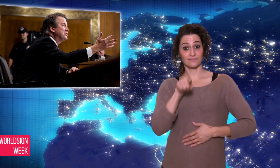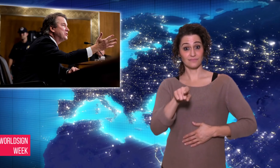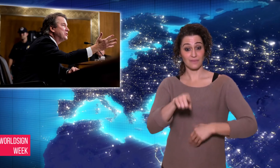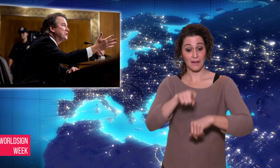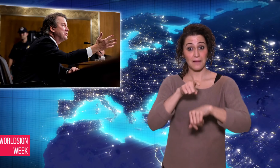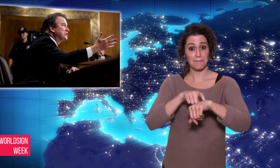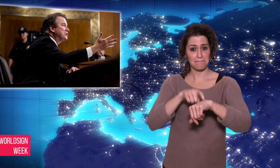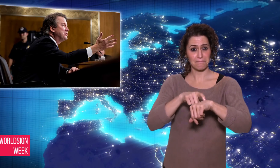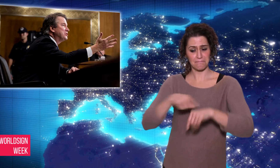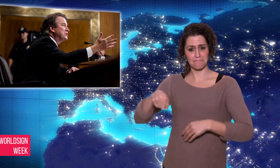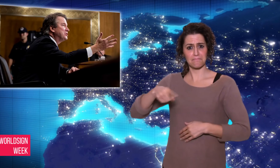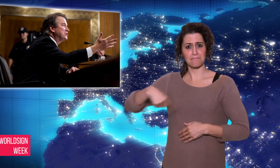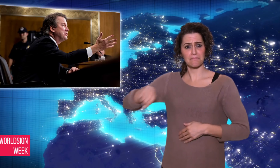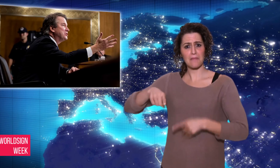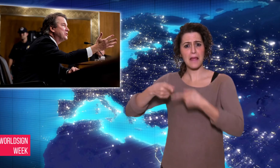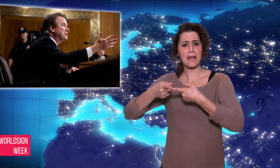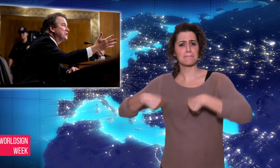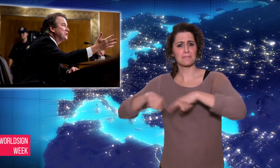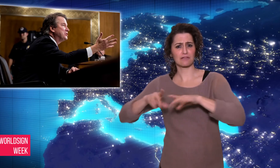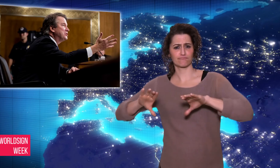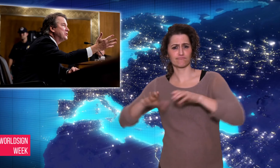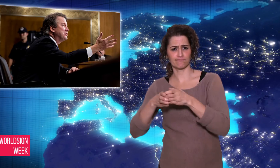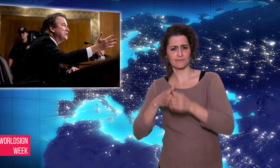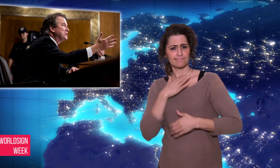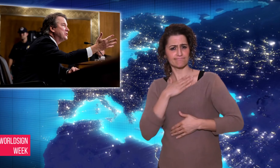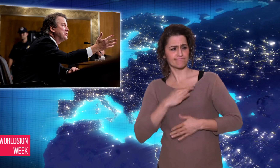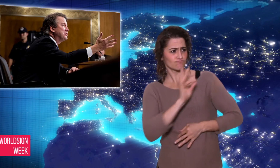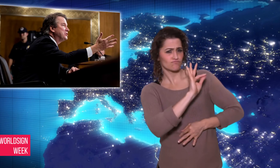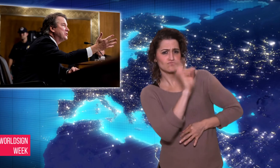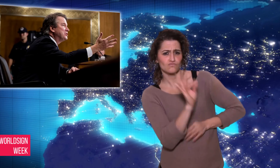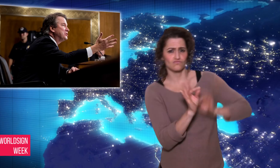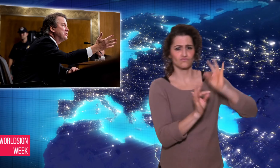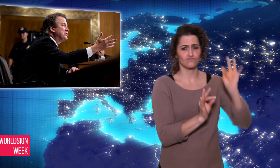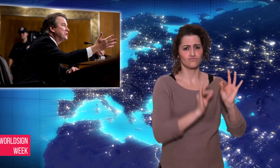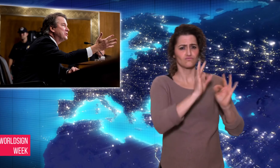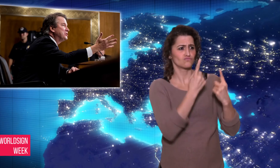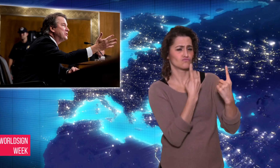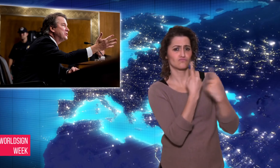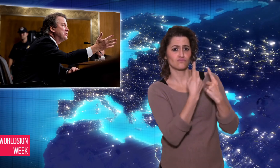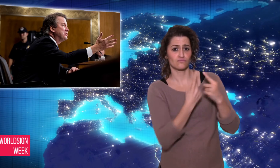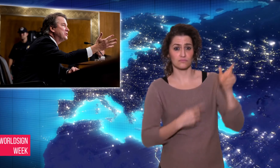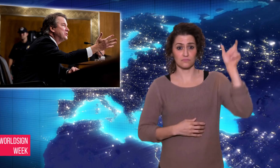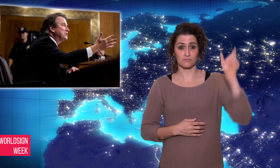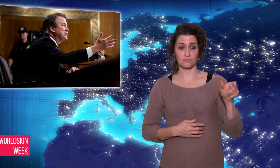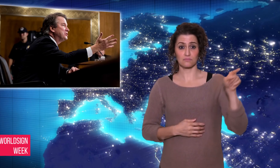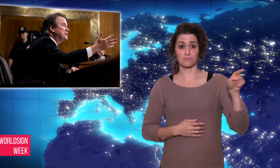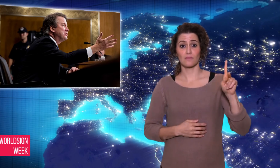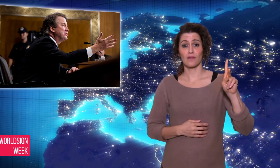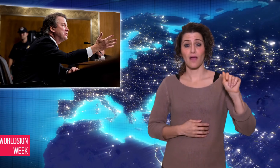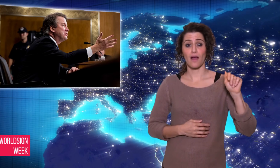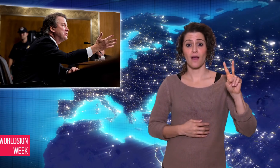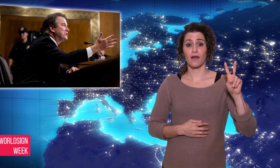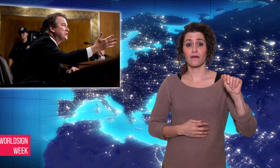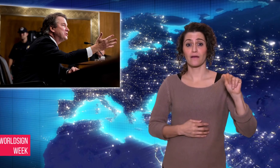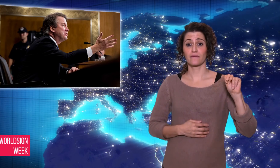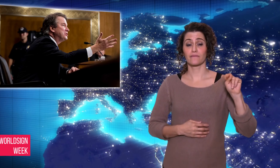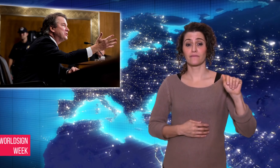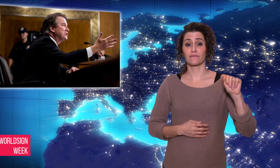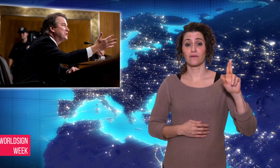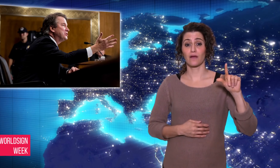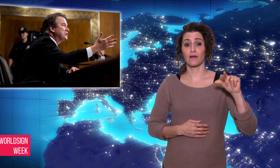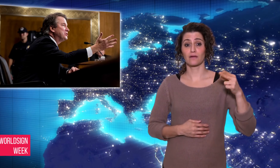Kavanaugh’s conduct during his